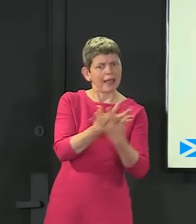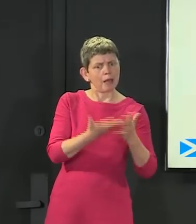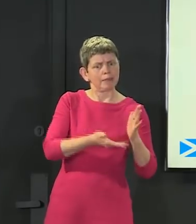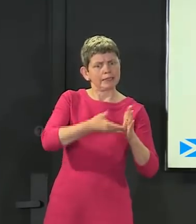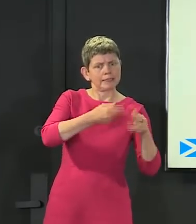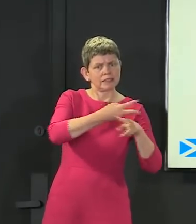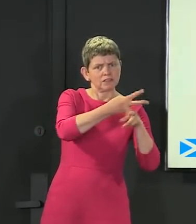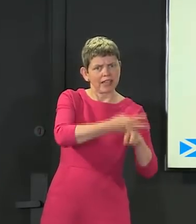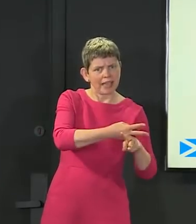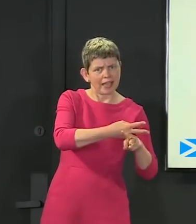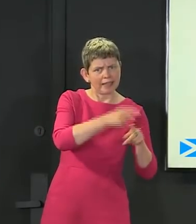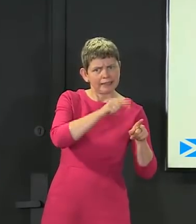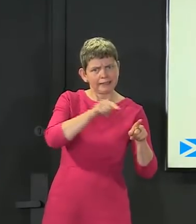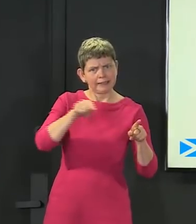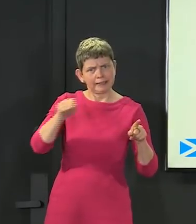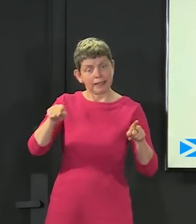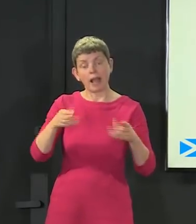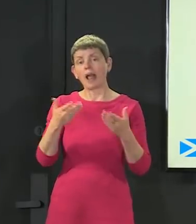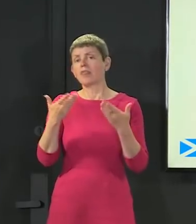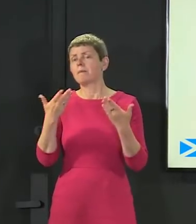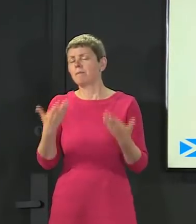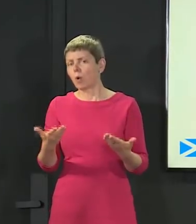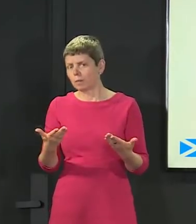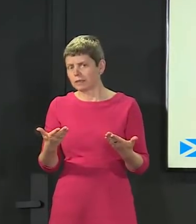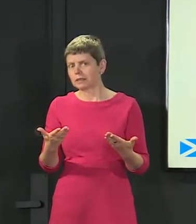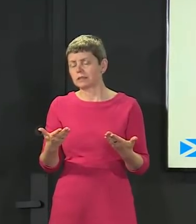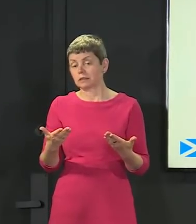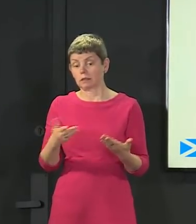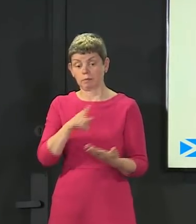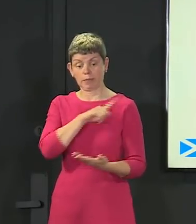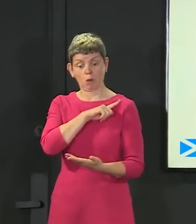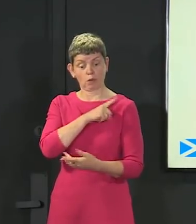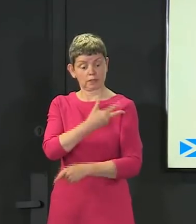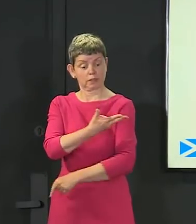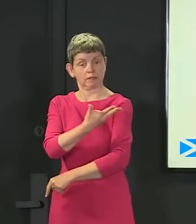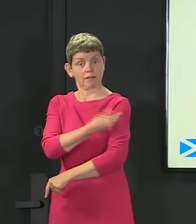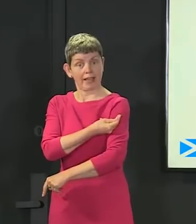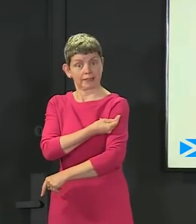just now is a transition phase because of the success of the vaccination program we are seeing